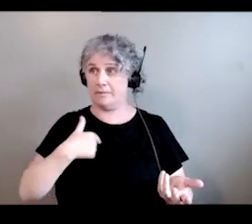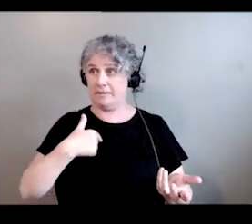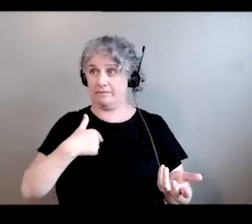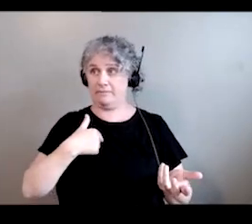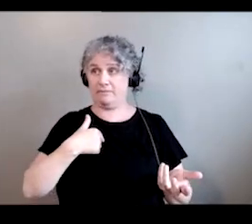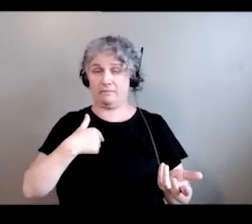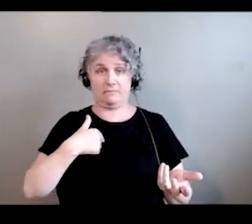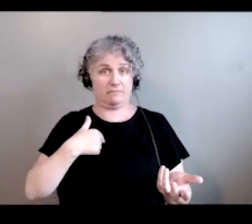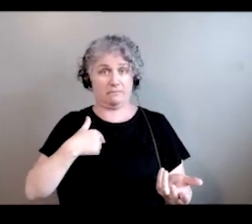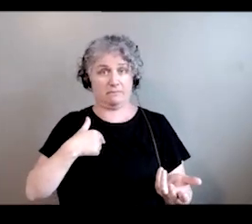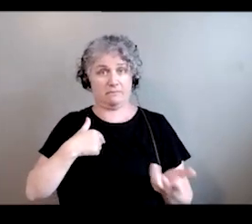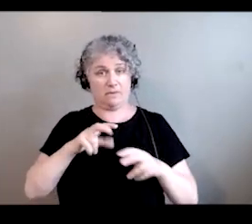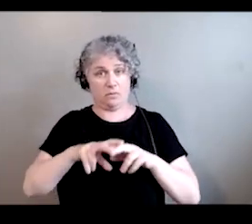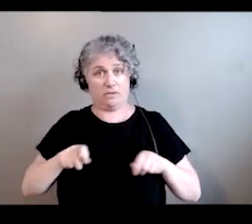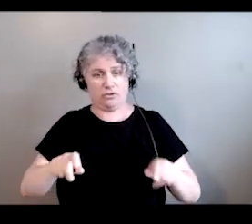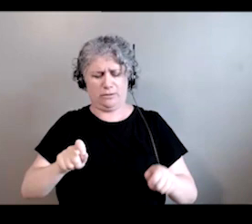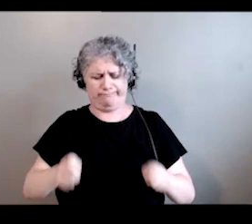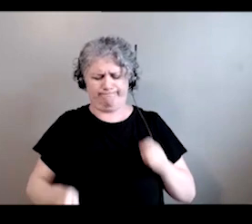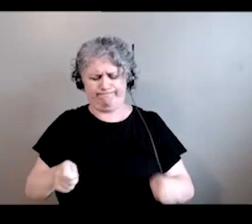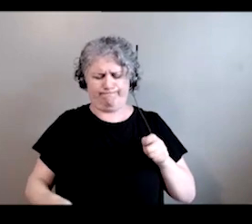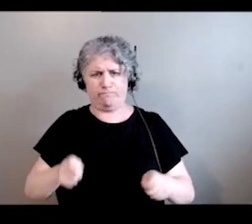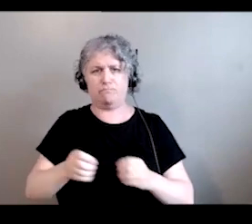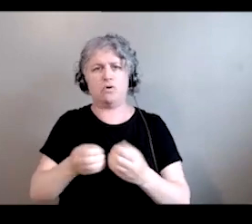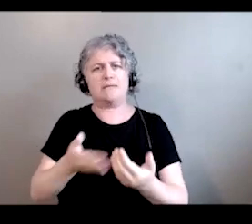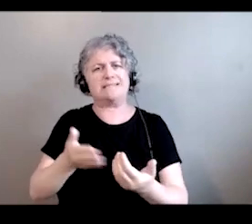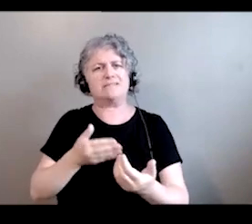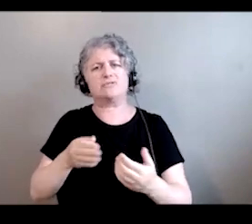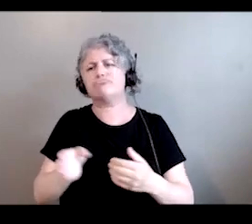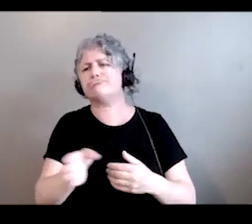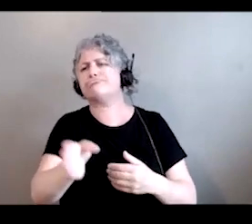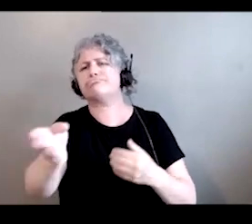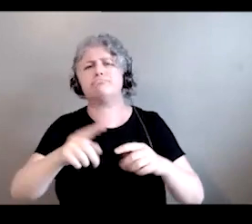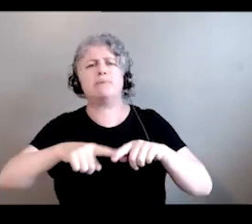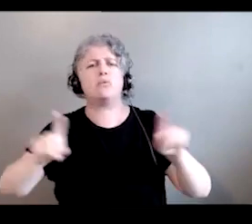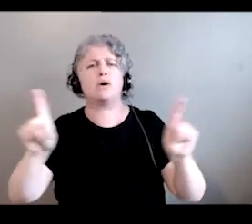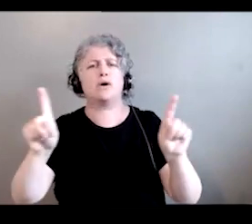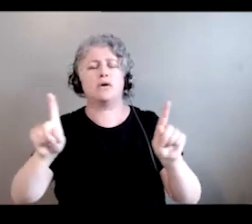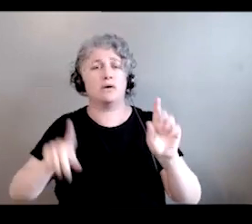Adapt my own wheelchair make it easier you know as a child grown up I always wanted to be very active.